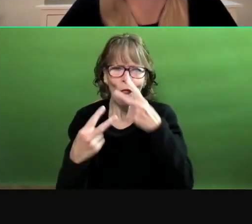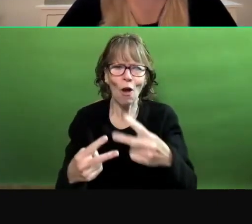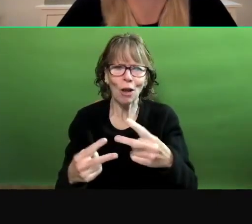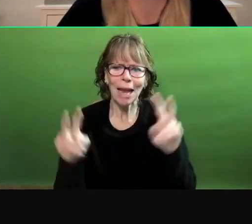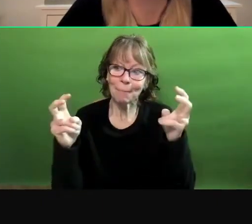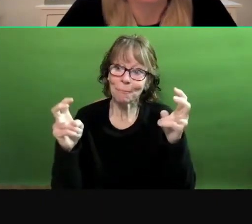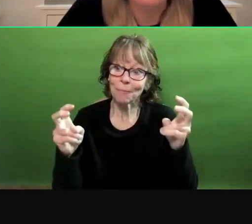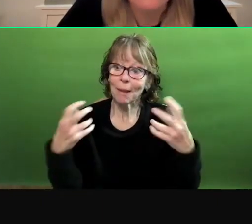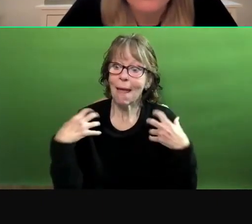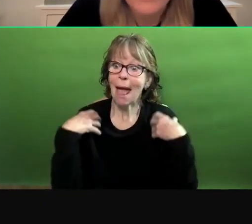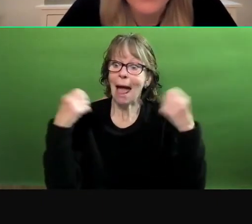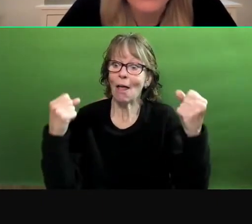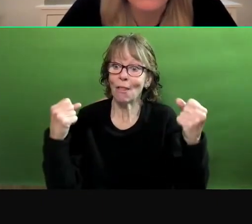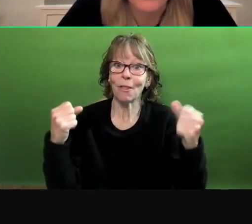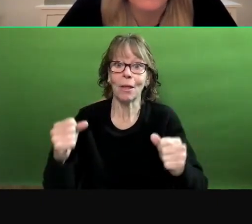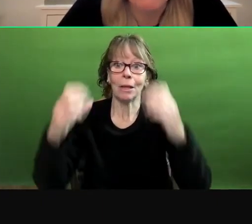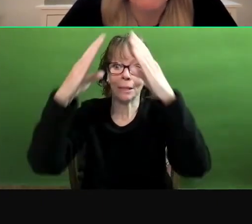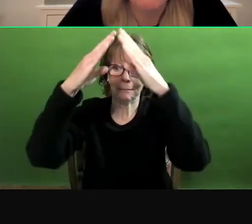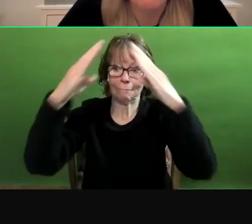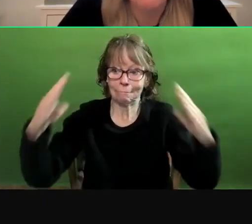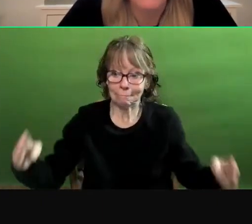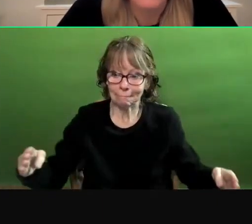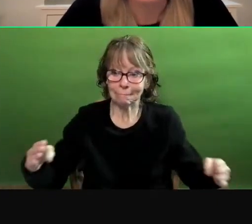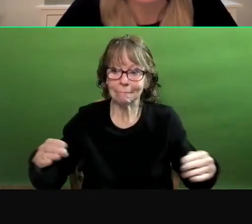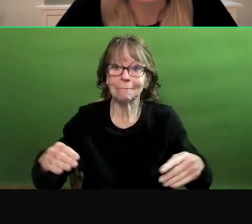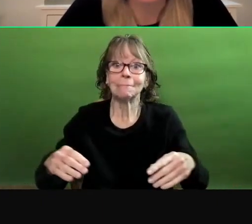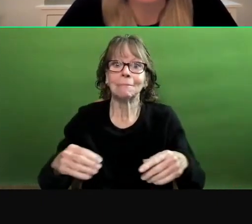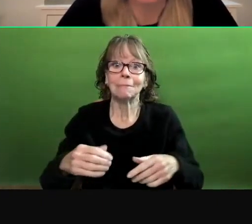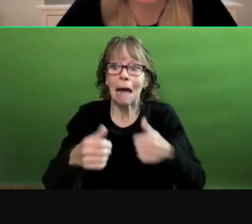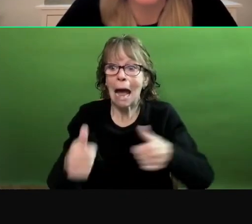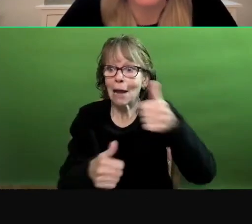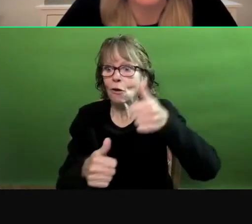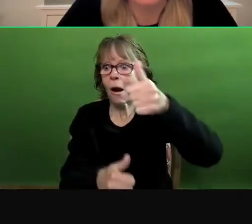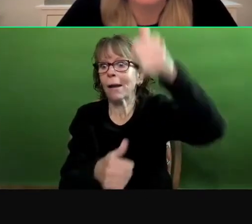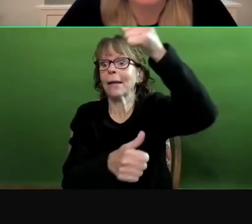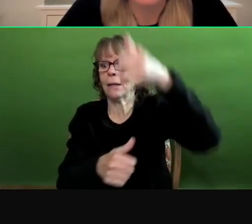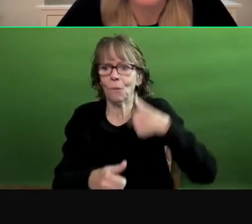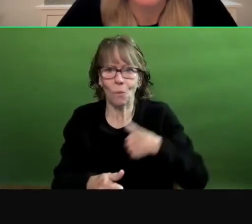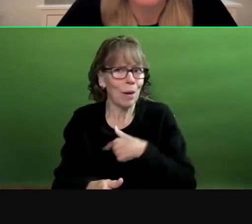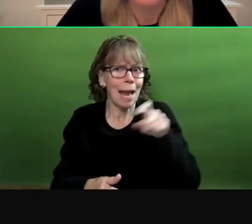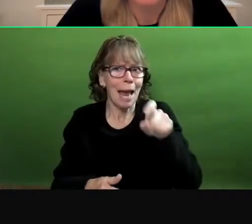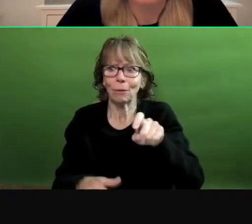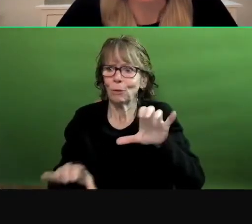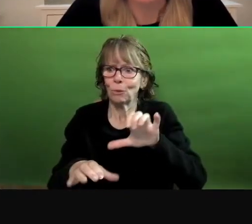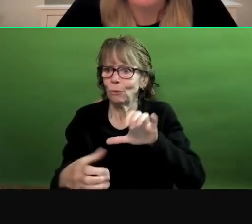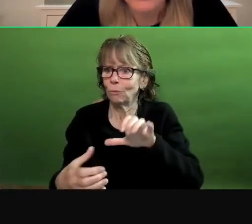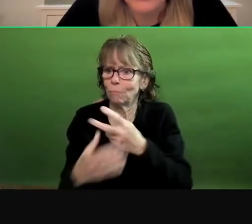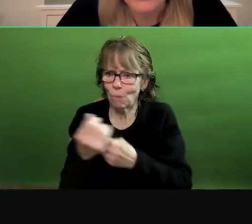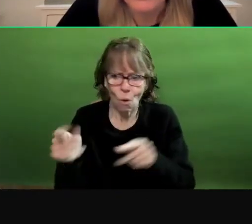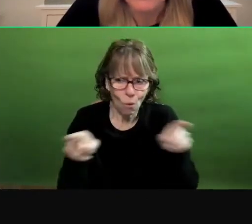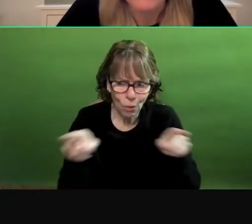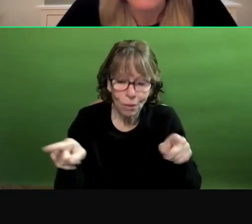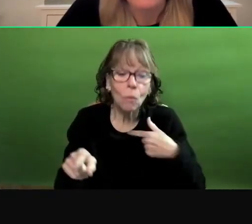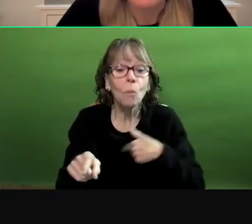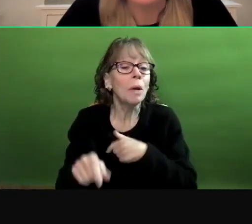addressed in order to advance health equity. We can do both things. We can do work that